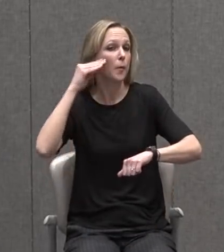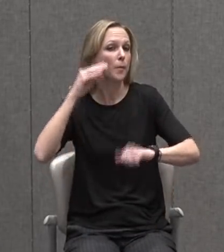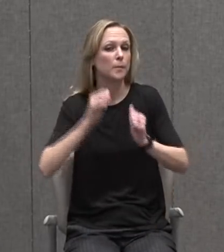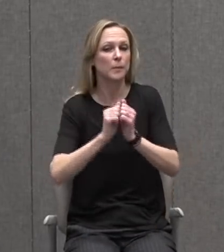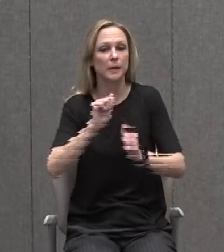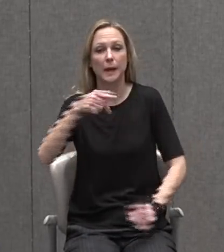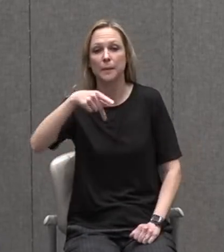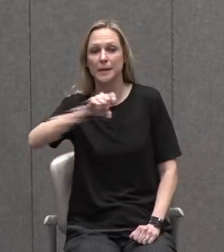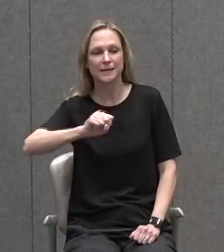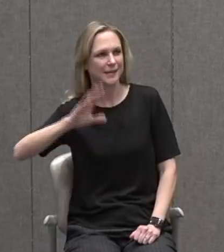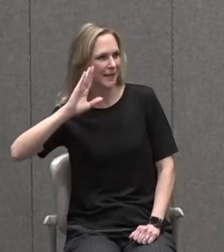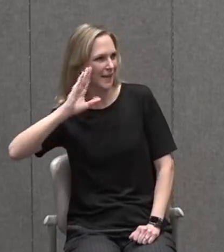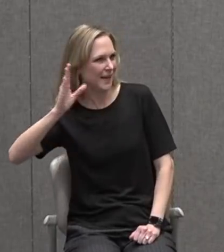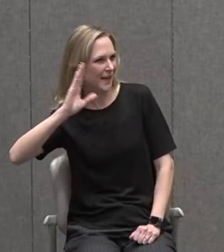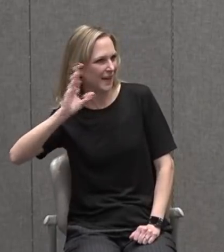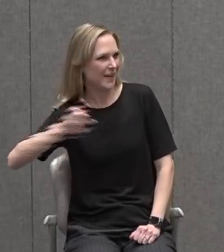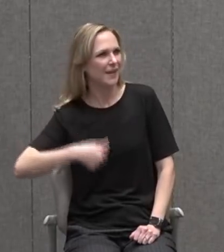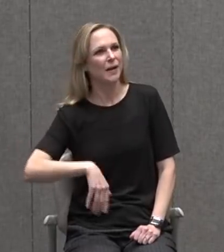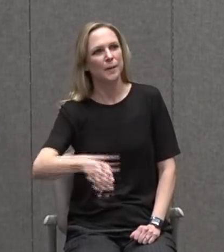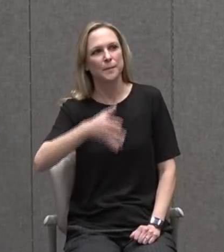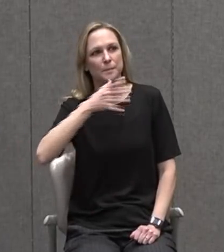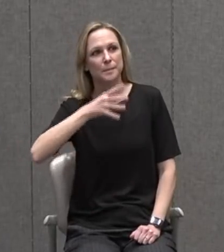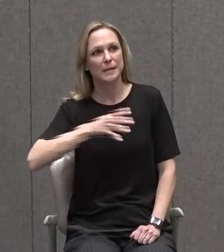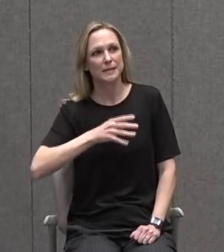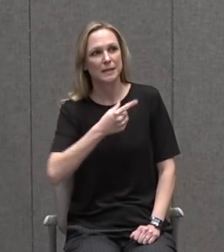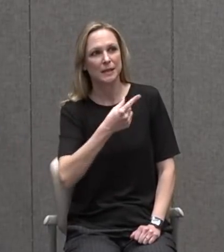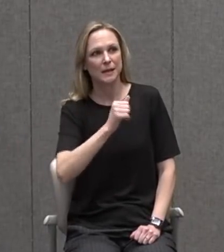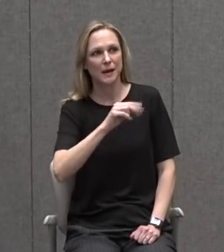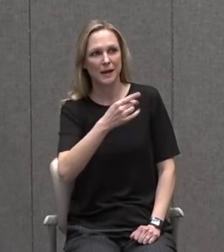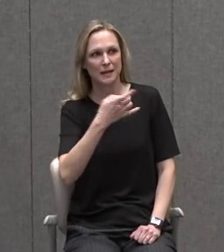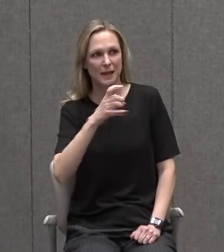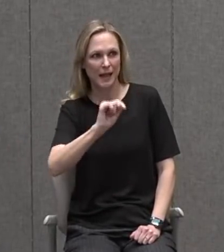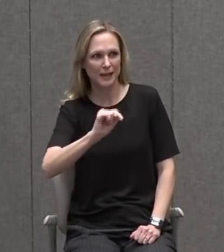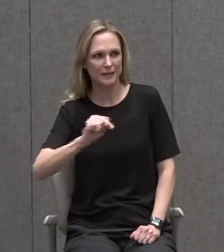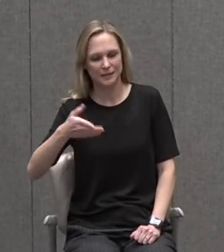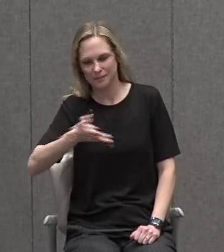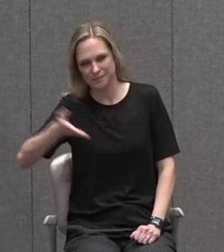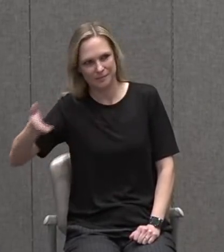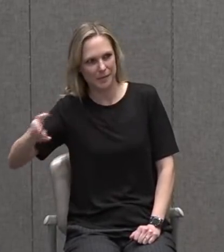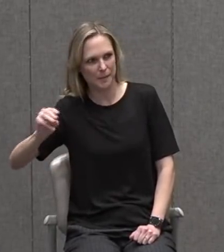Hi, my name is Mrs. Gaudet. Hello mathematicians, I am Mrs. Sears.